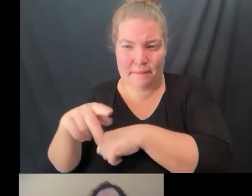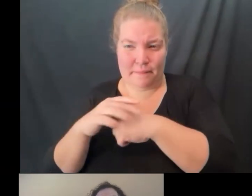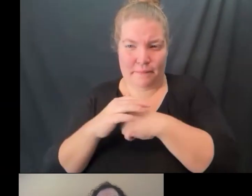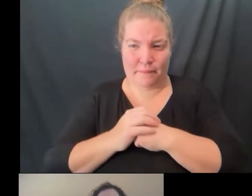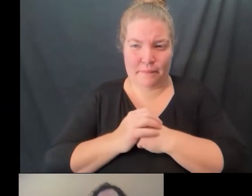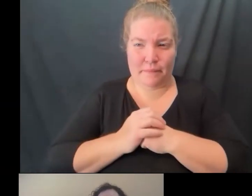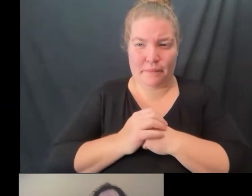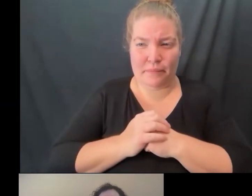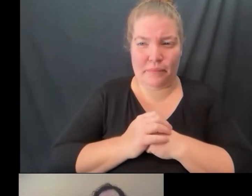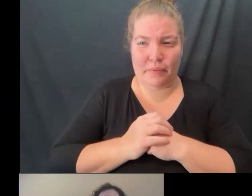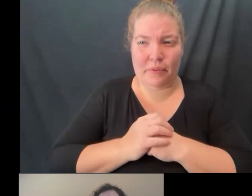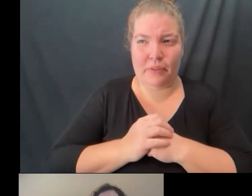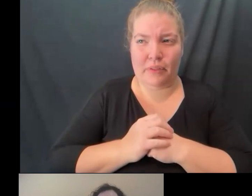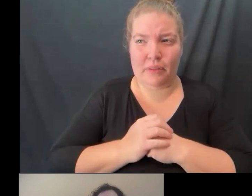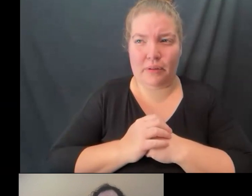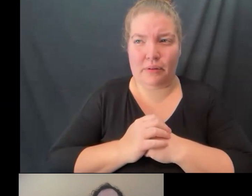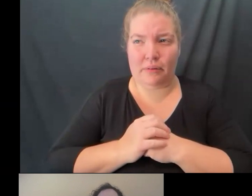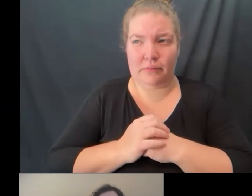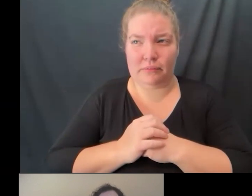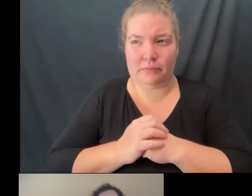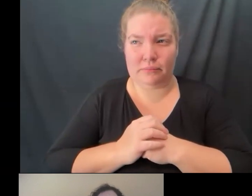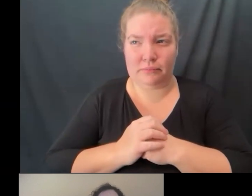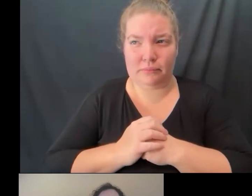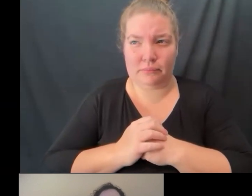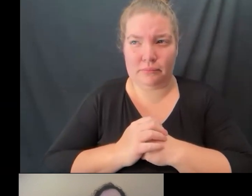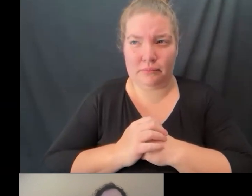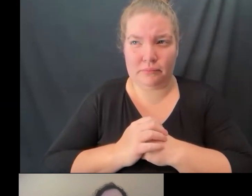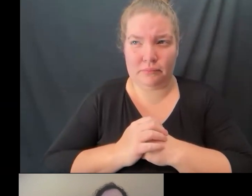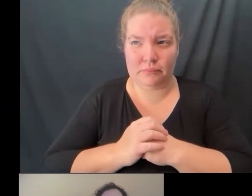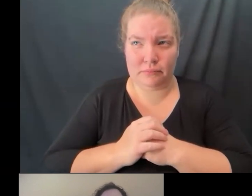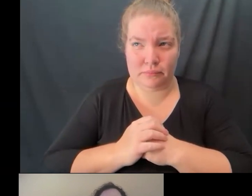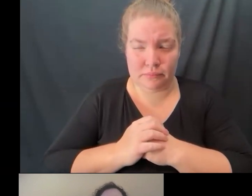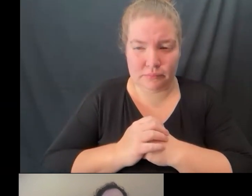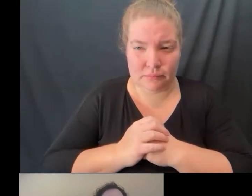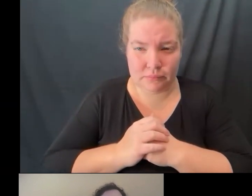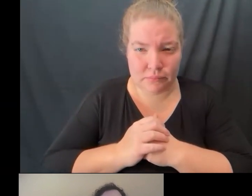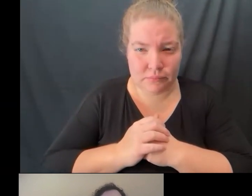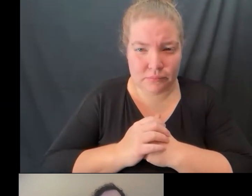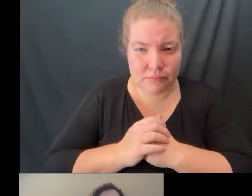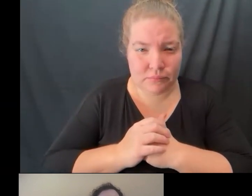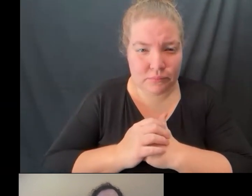if you are a TSP or a BTO or you're providing stuff to TSPs or BTOs.